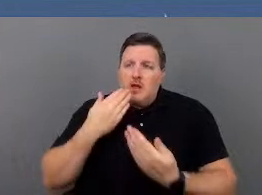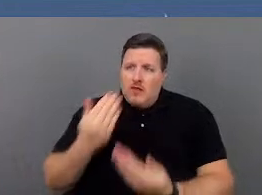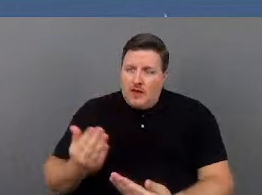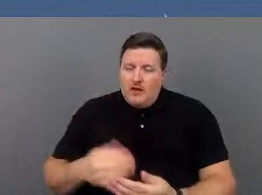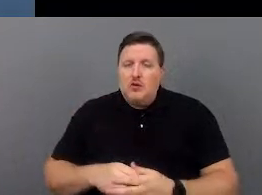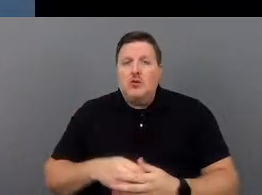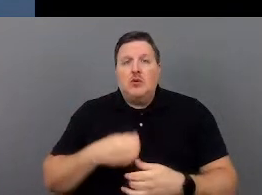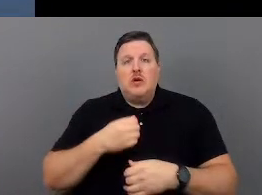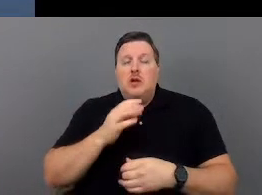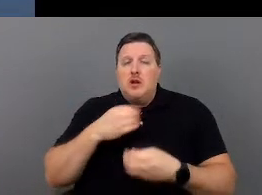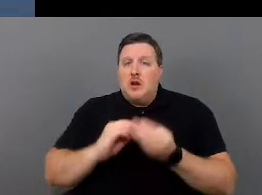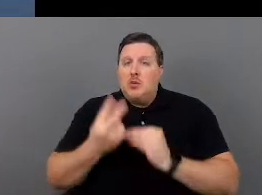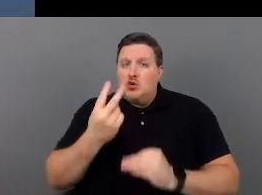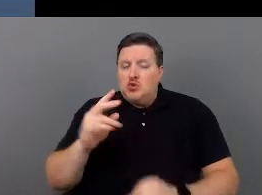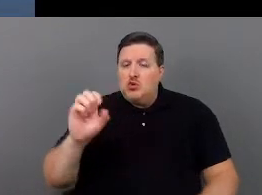SPEAKER 2, STACY GREEN SHERMAN.